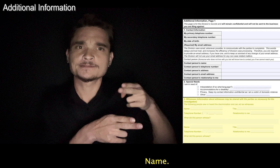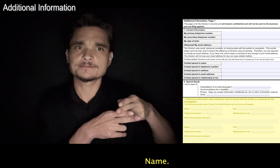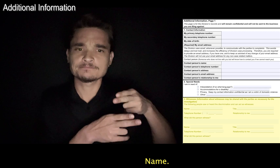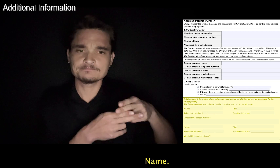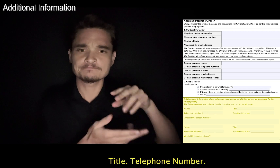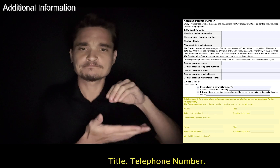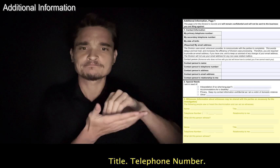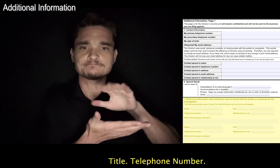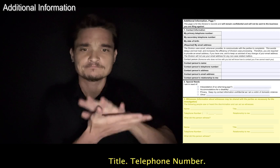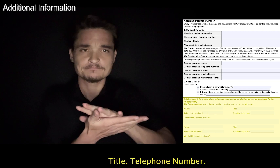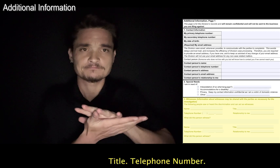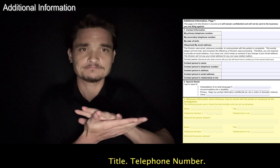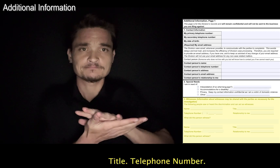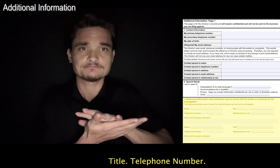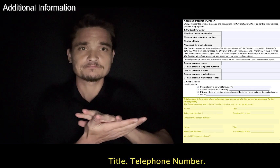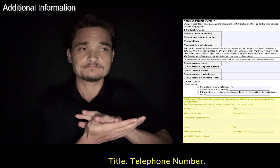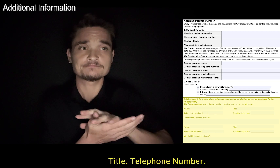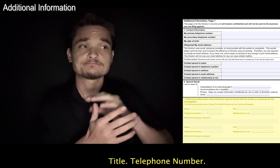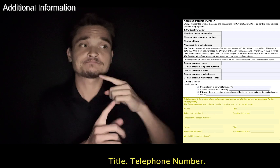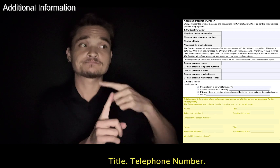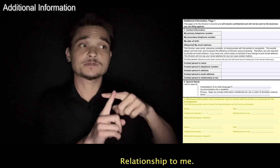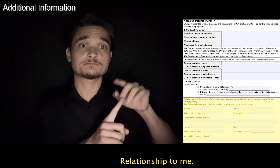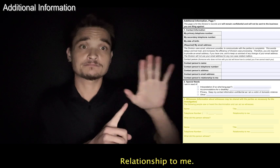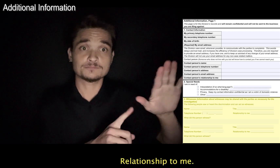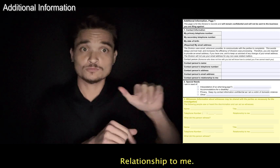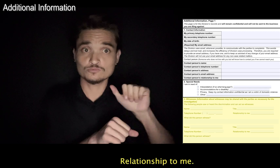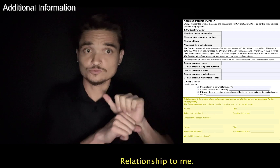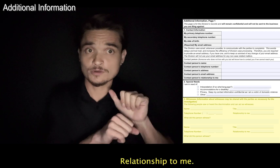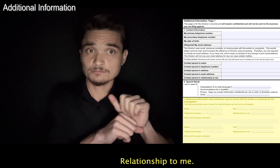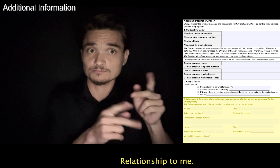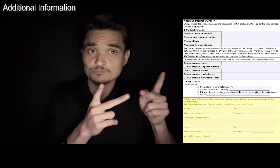Name. Title. Telephone Number. Relationship to me.